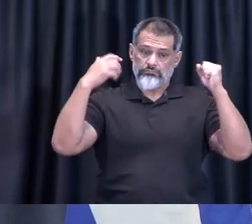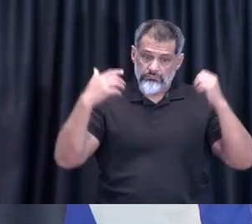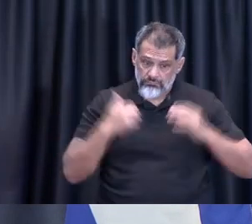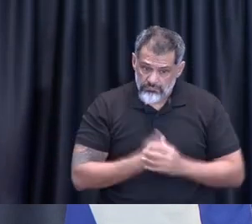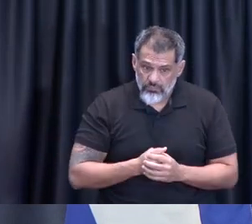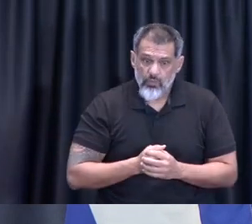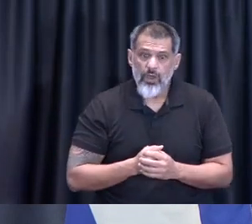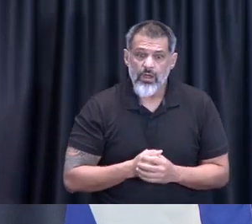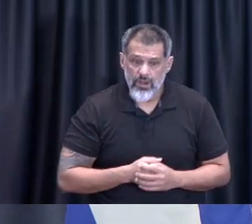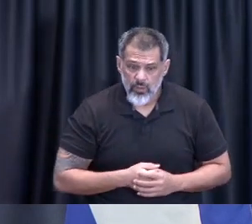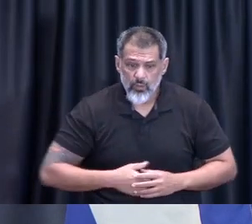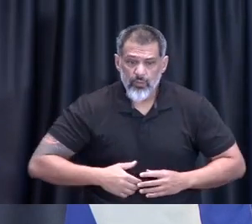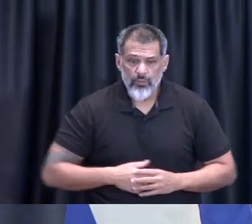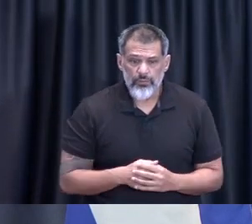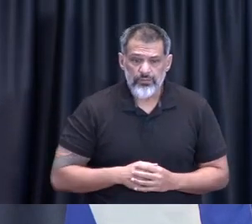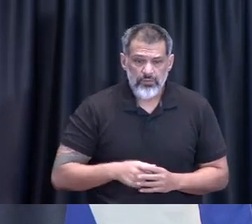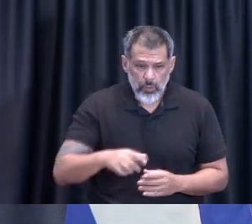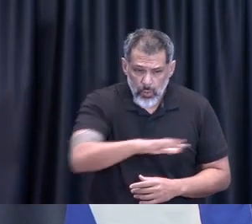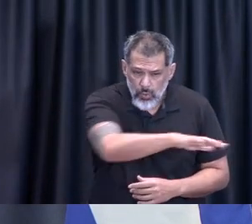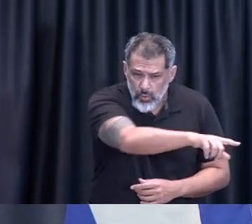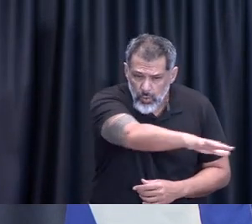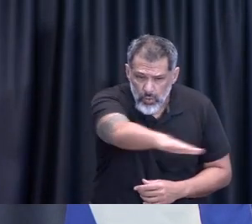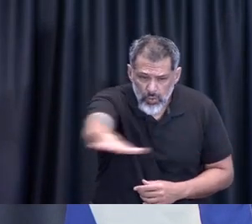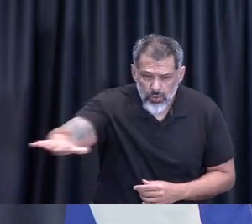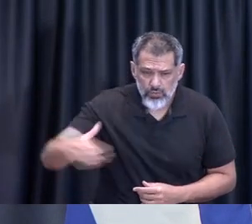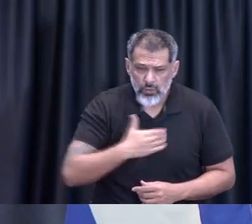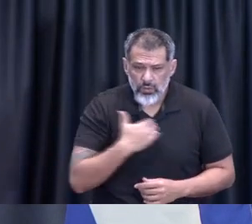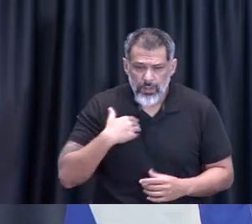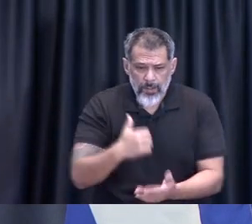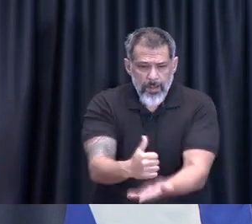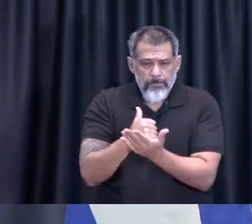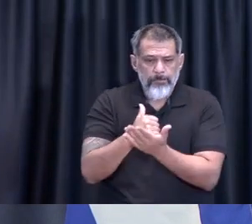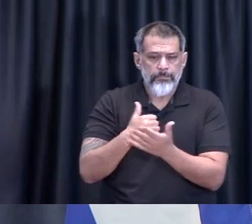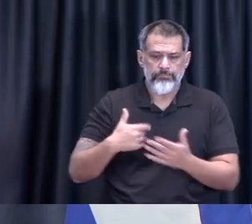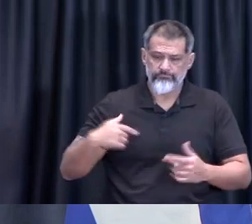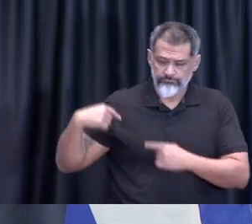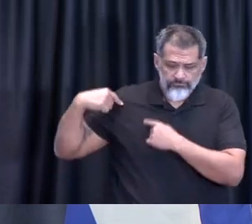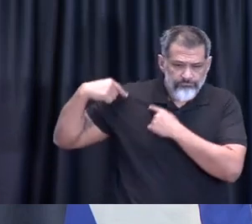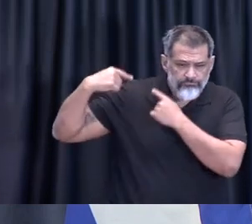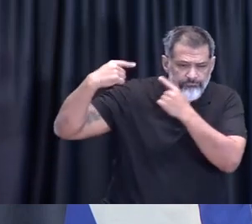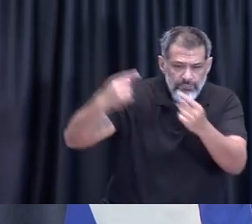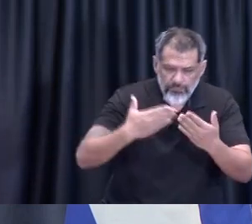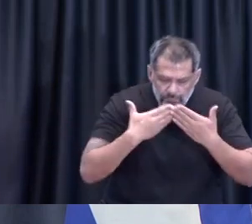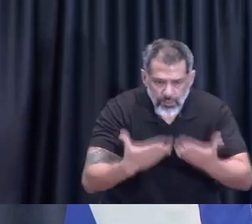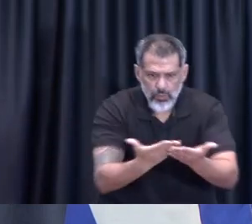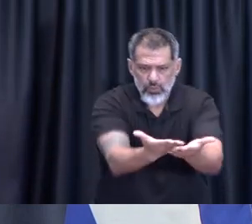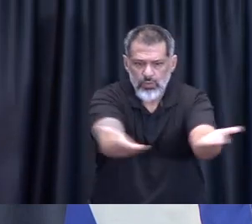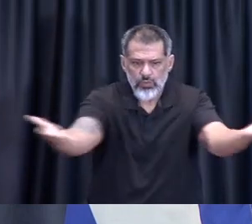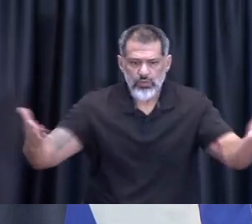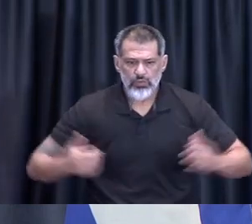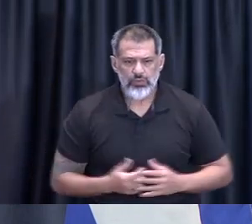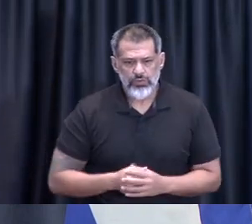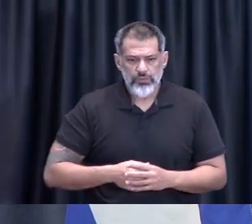go to all those who helped make this happen. However, our work